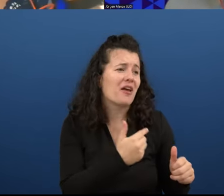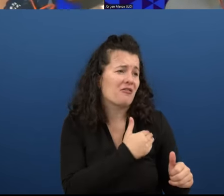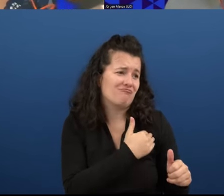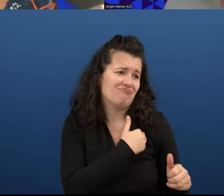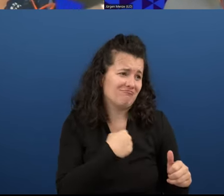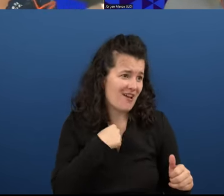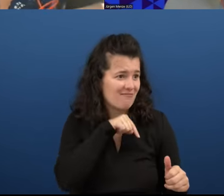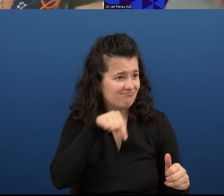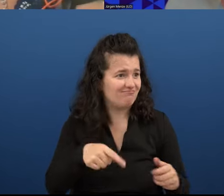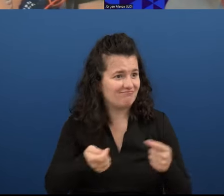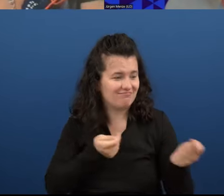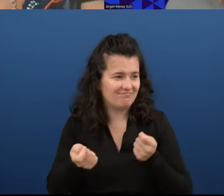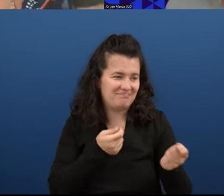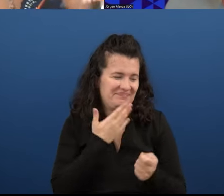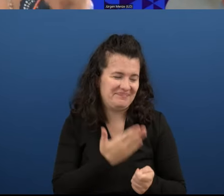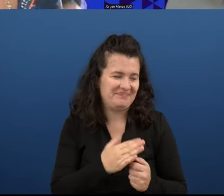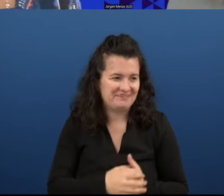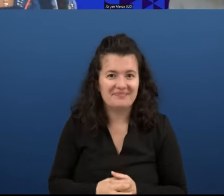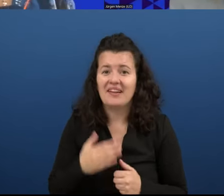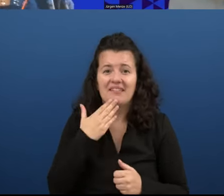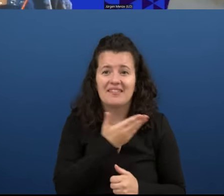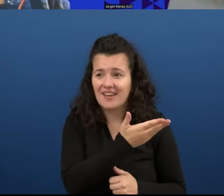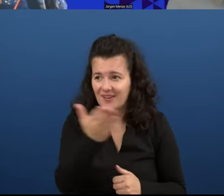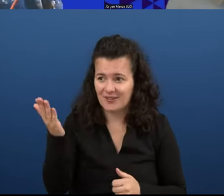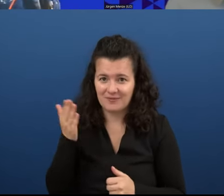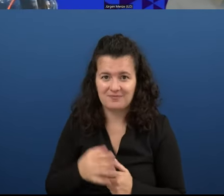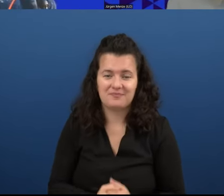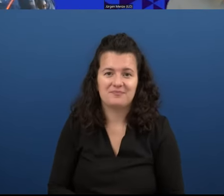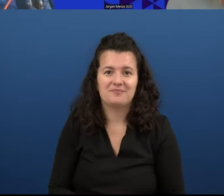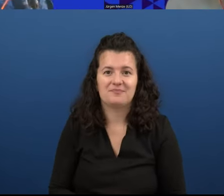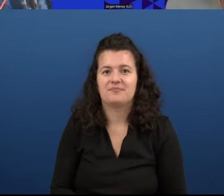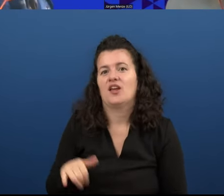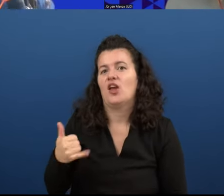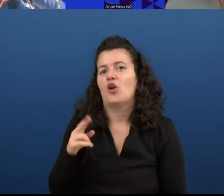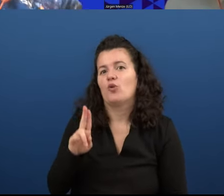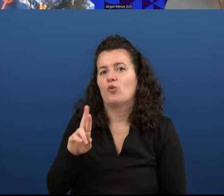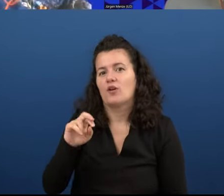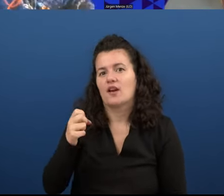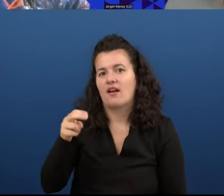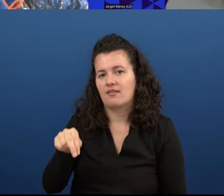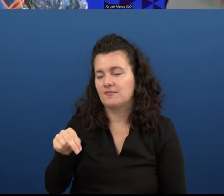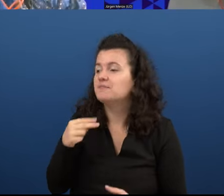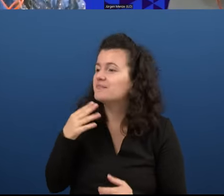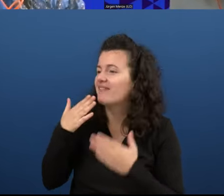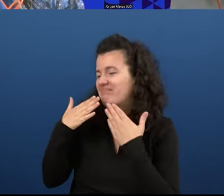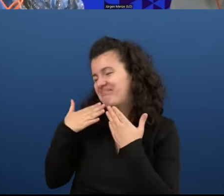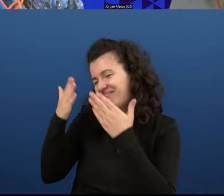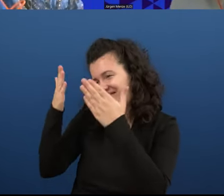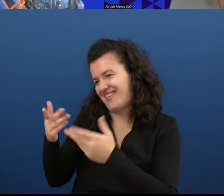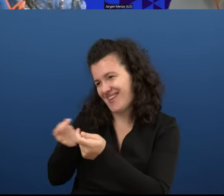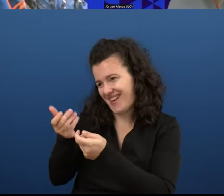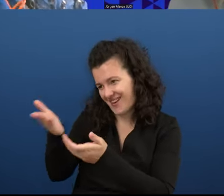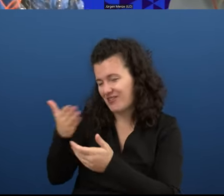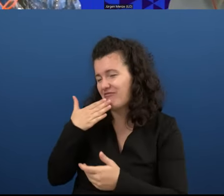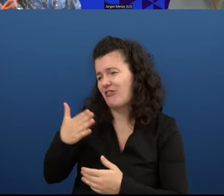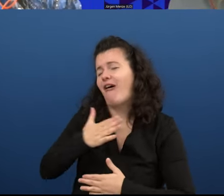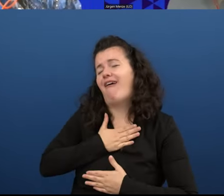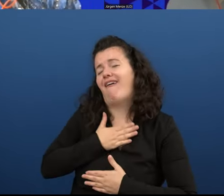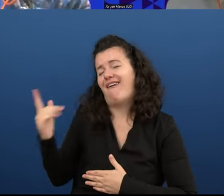11:27:29 Thank you very much for team and it's our pleasure to have you. Having moderated